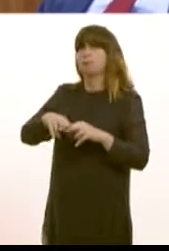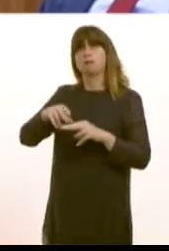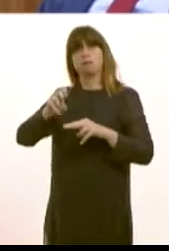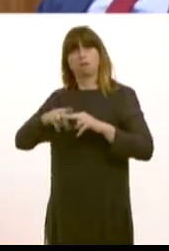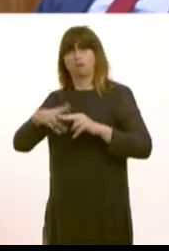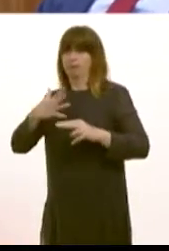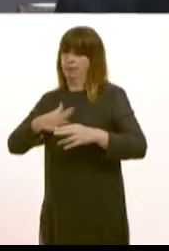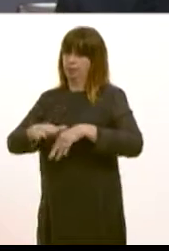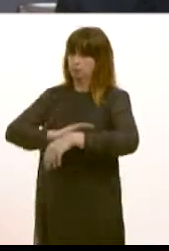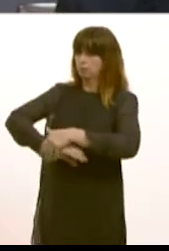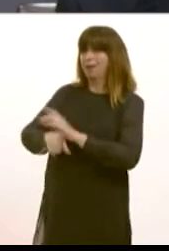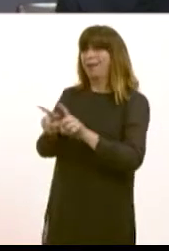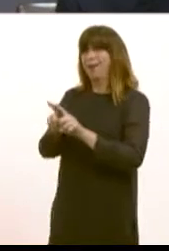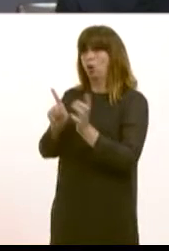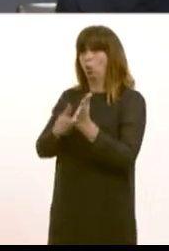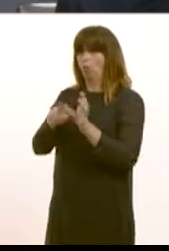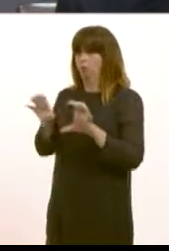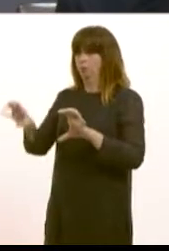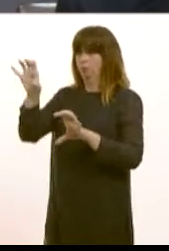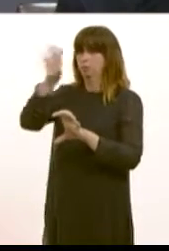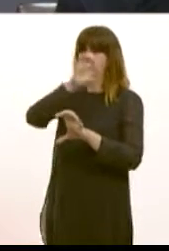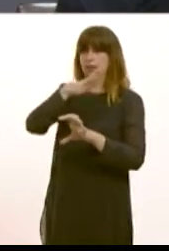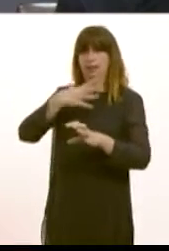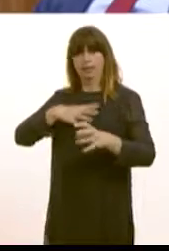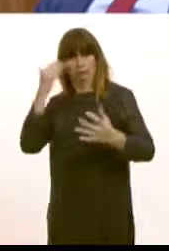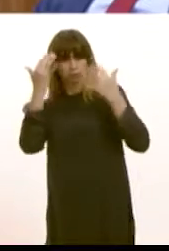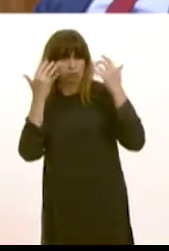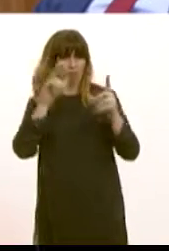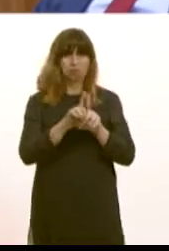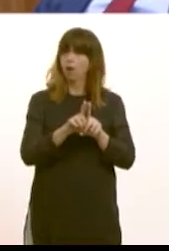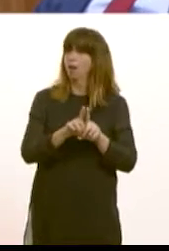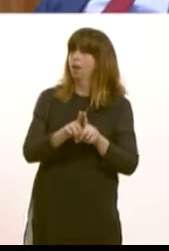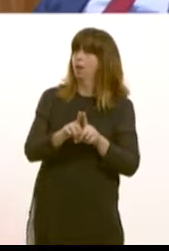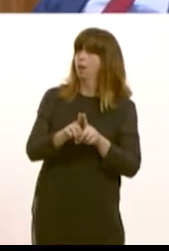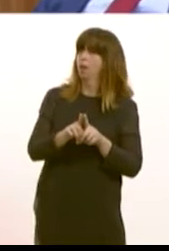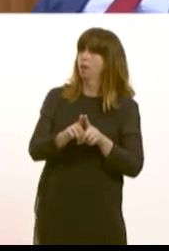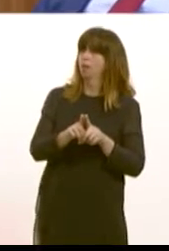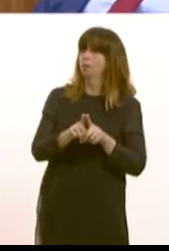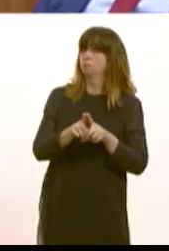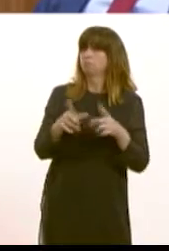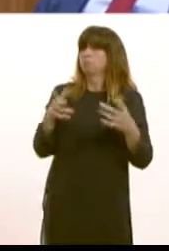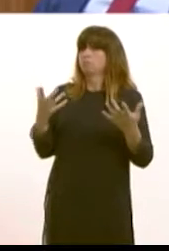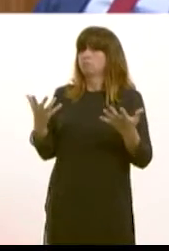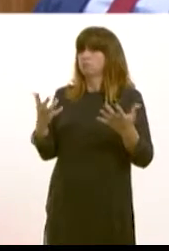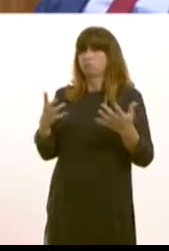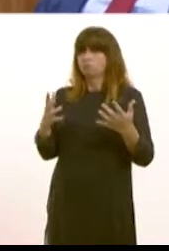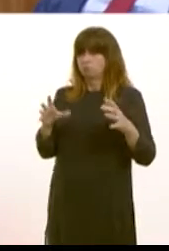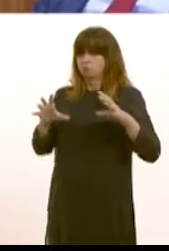the authorities around Cardiff, because we know that that demand will be there outside the city boundaries as well.